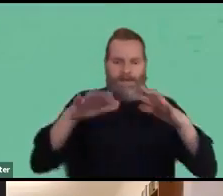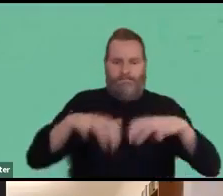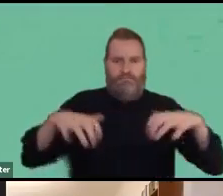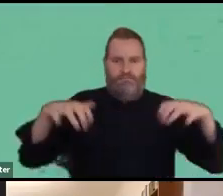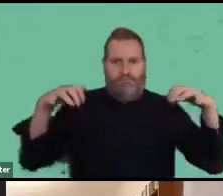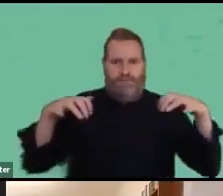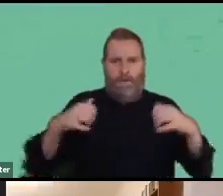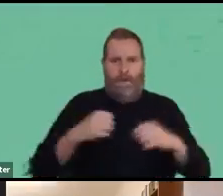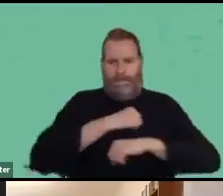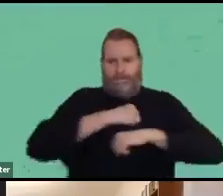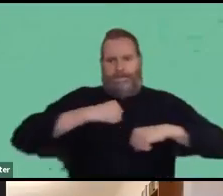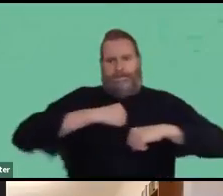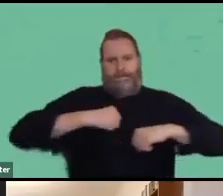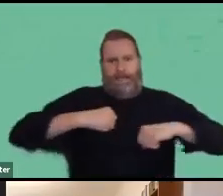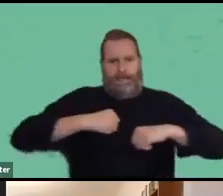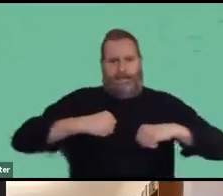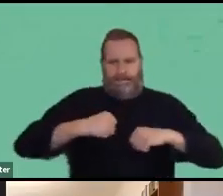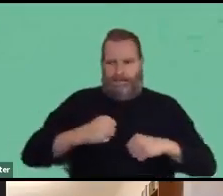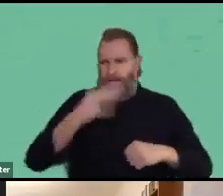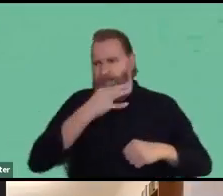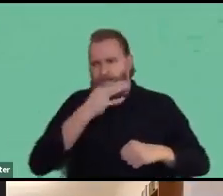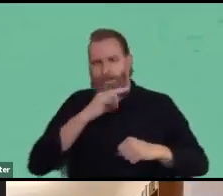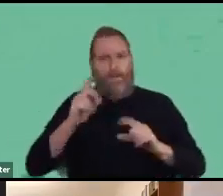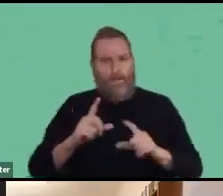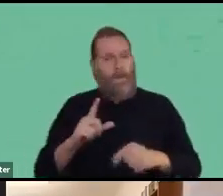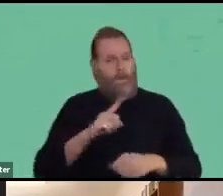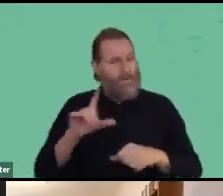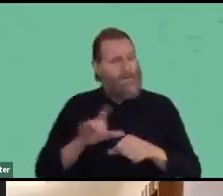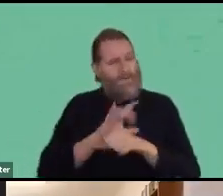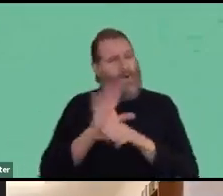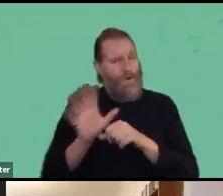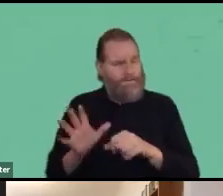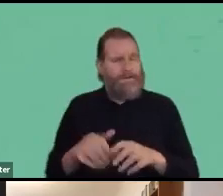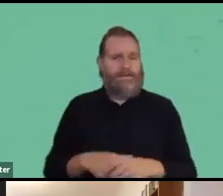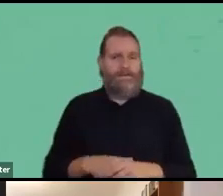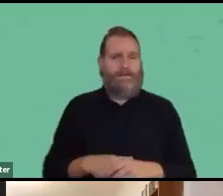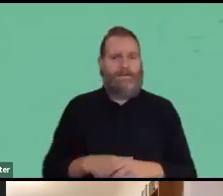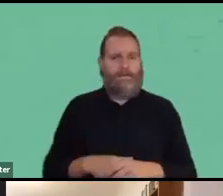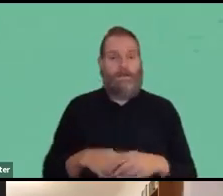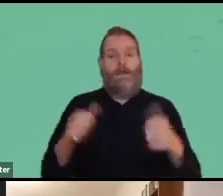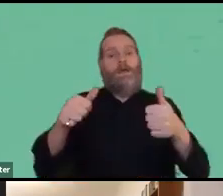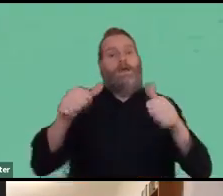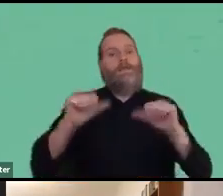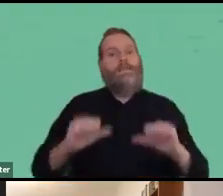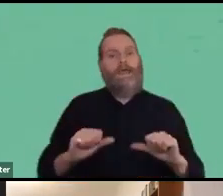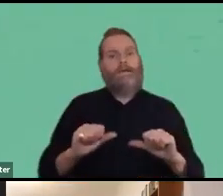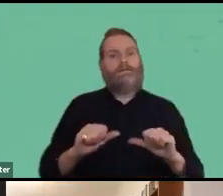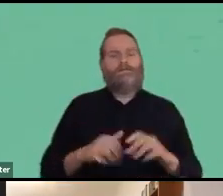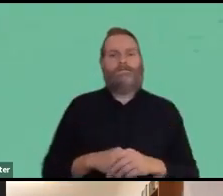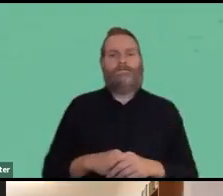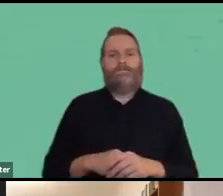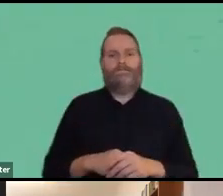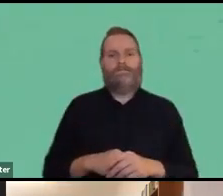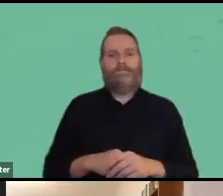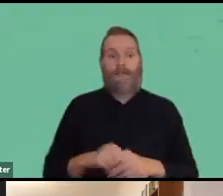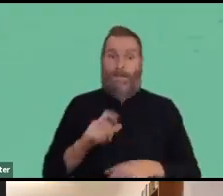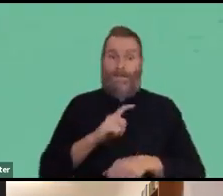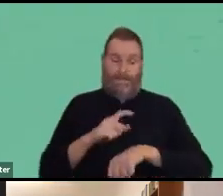have looked a bit sparse too. Okay thank you and Mark because of the running out of time I’ll try